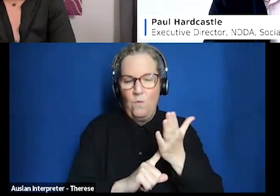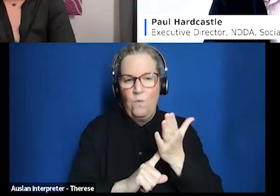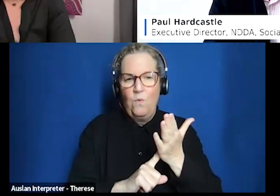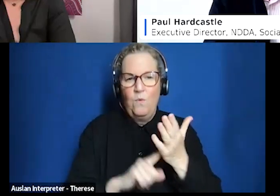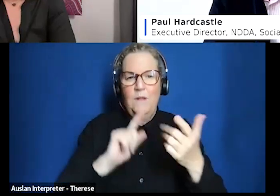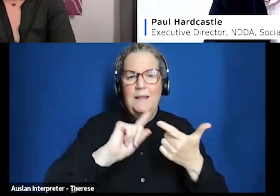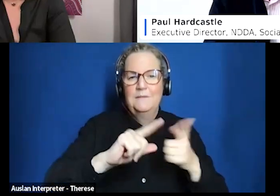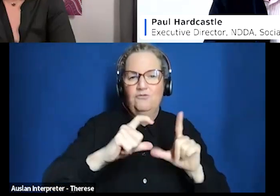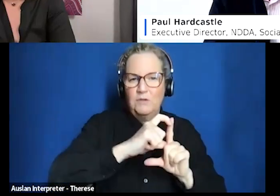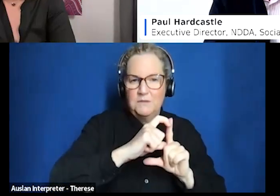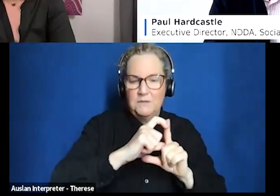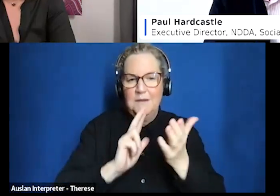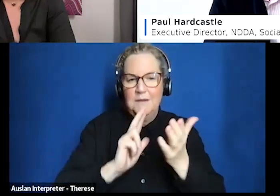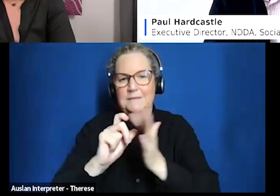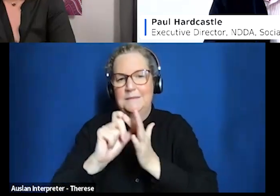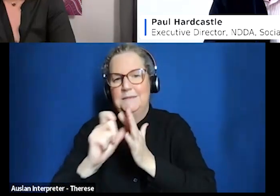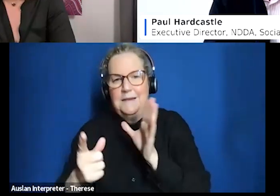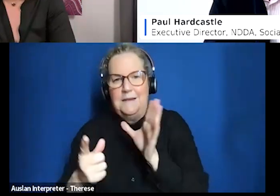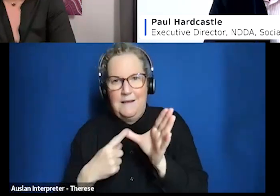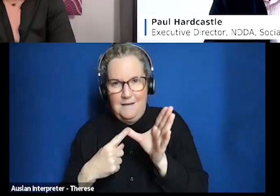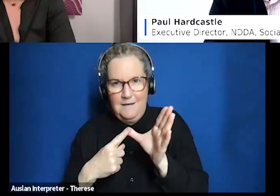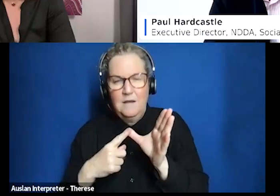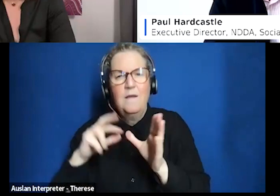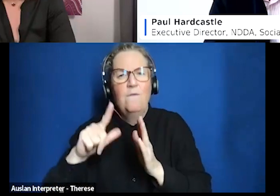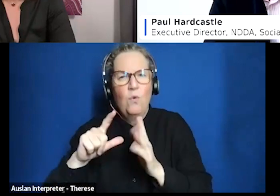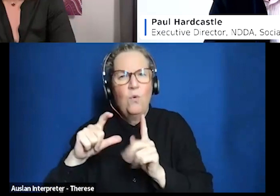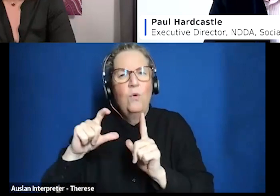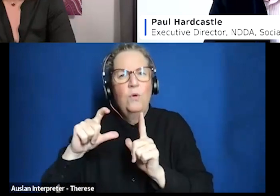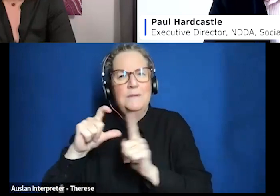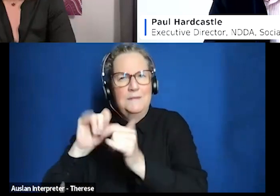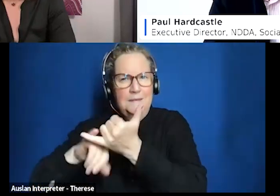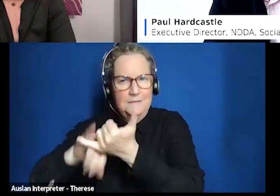of the National Disability Data Asset in the Department of Social Services.